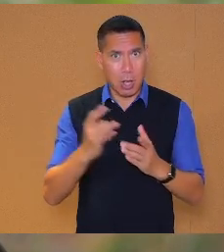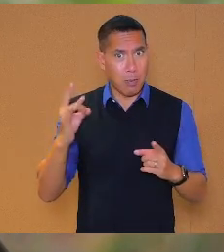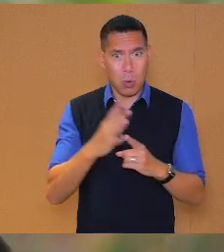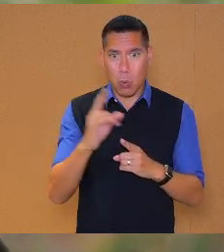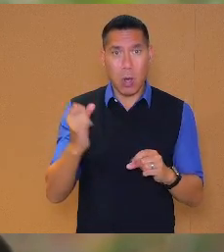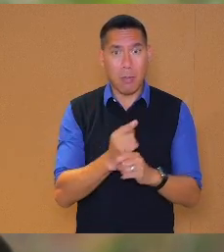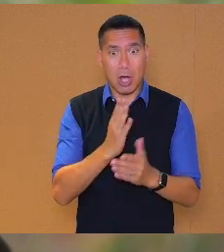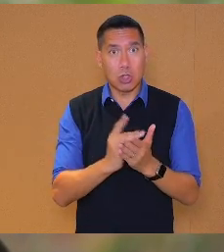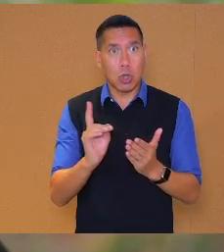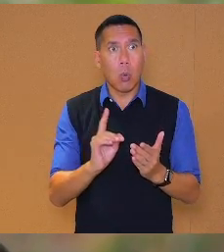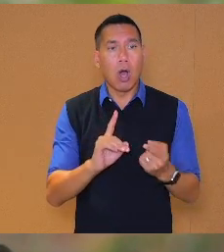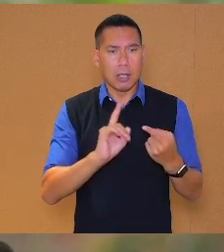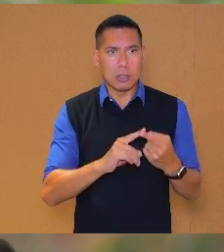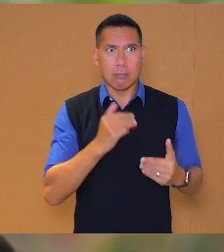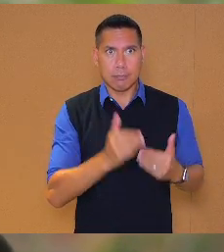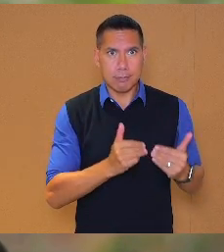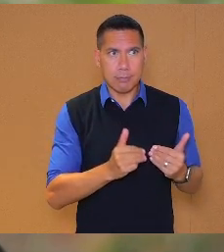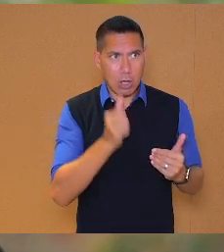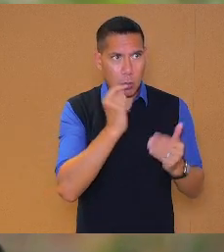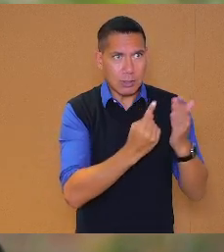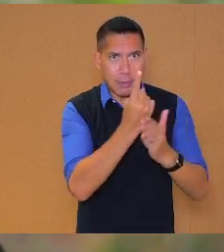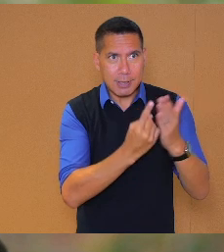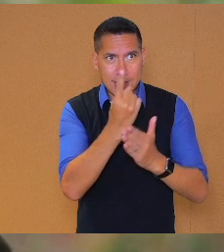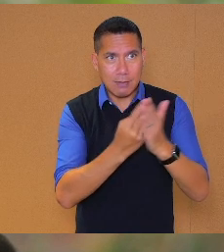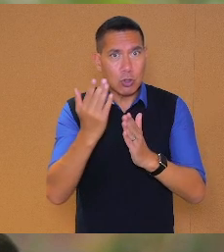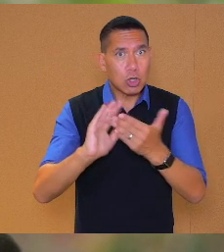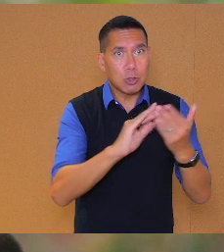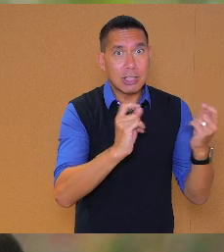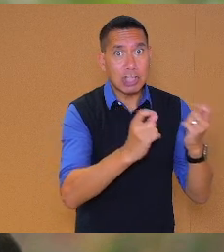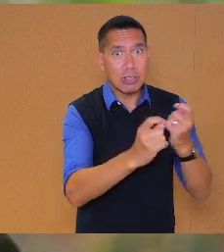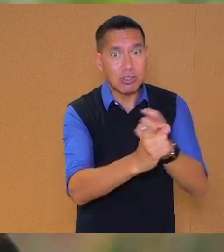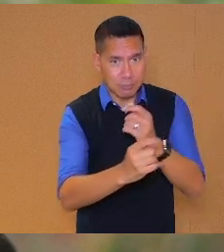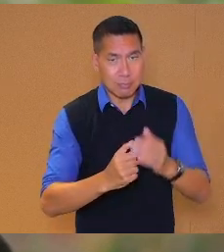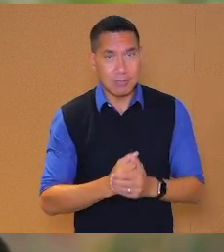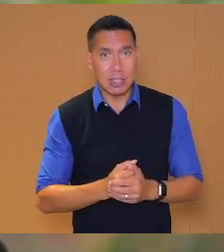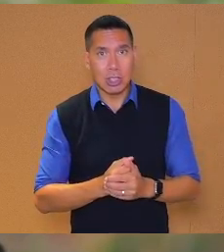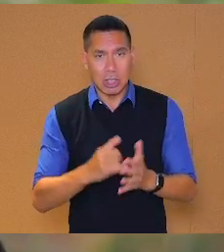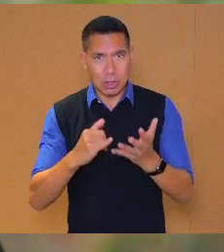keeping its fingers on the pulse of committee sentiment and change. --